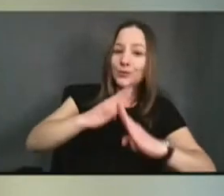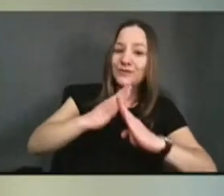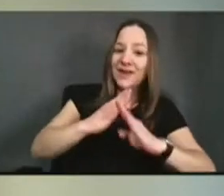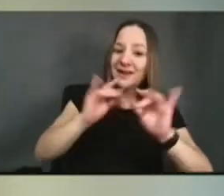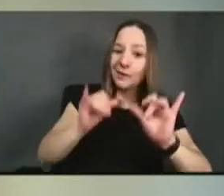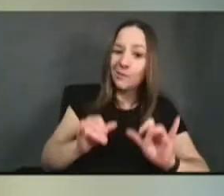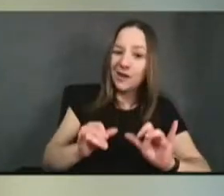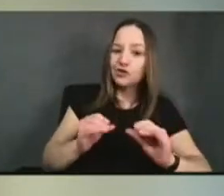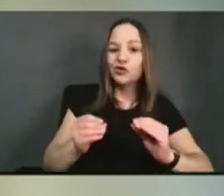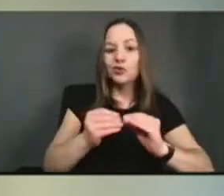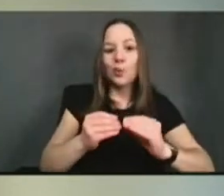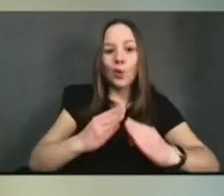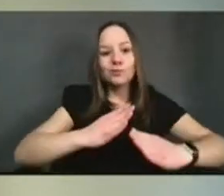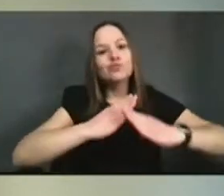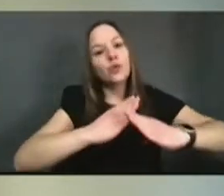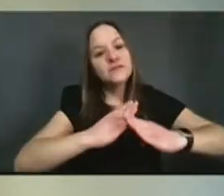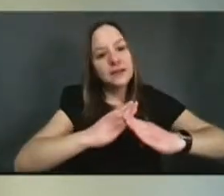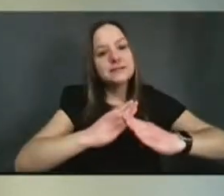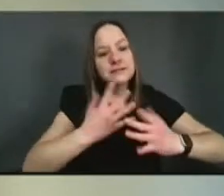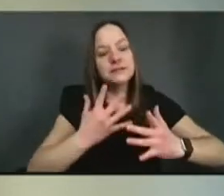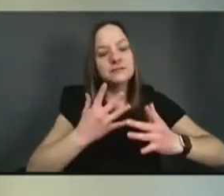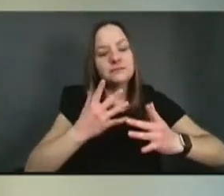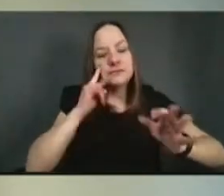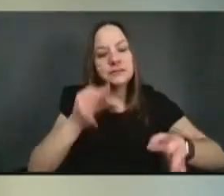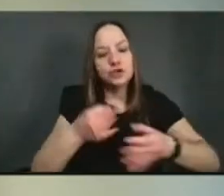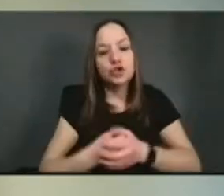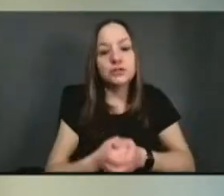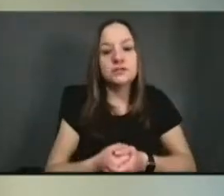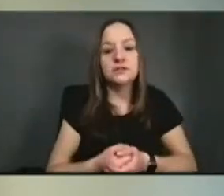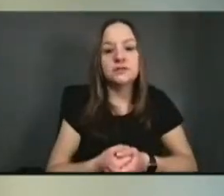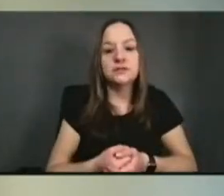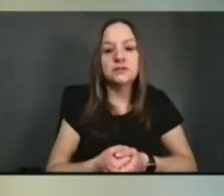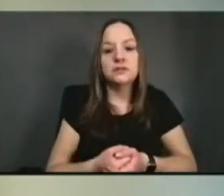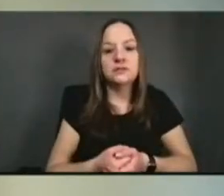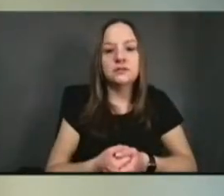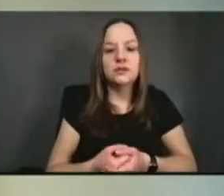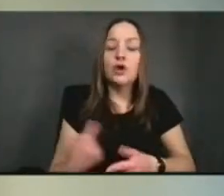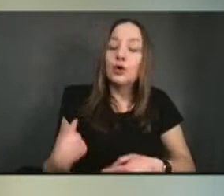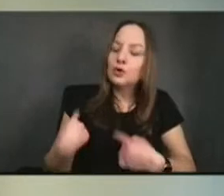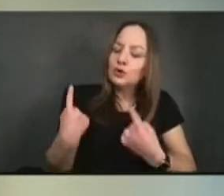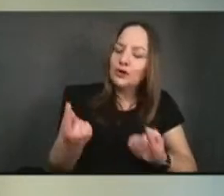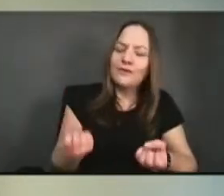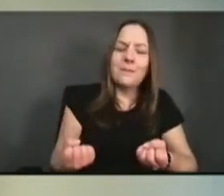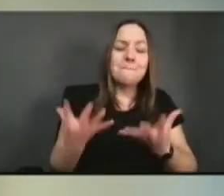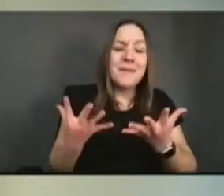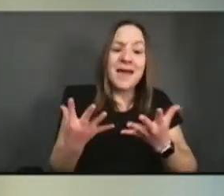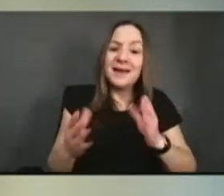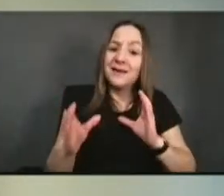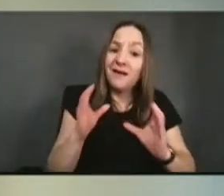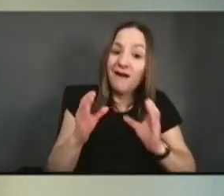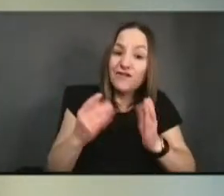identify more preventative measures, more protective measures. And so we did that